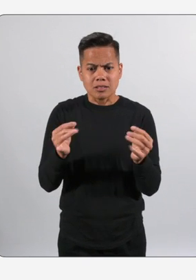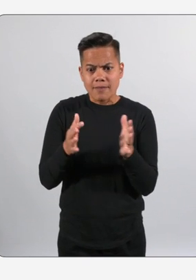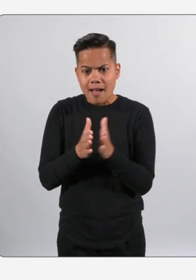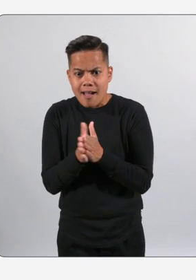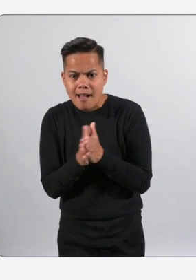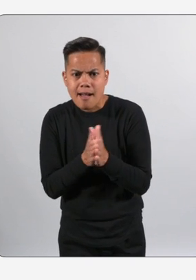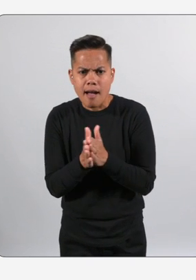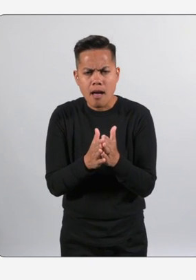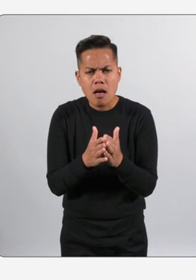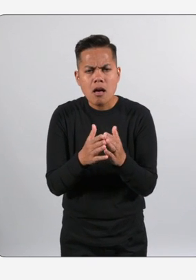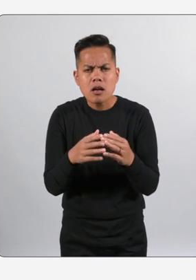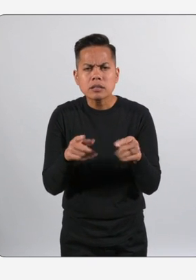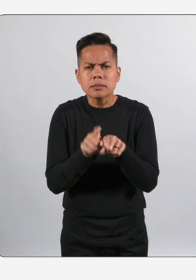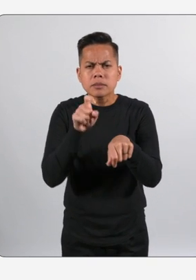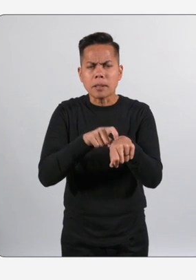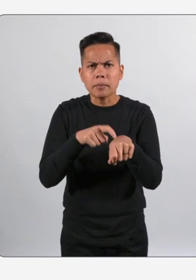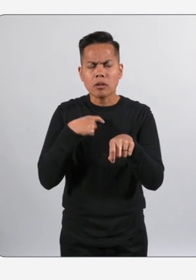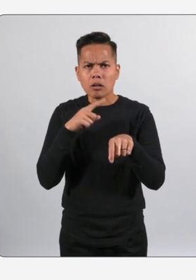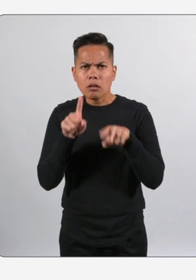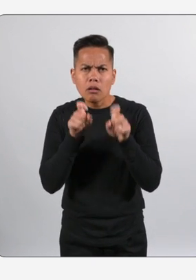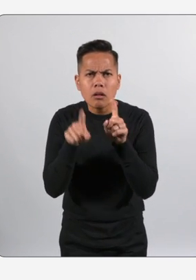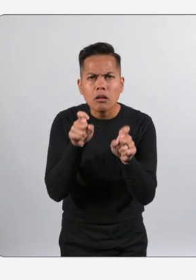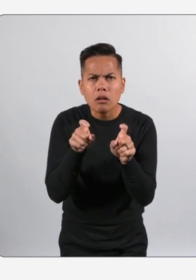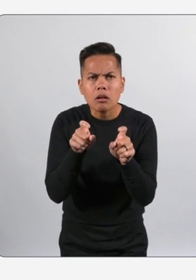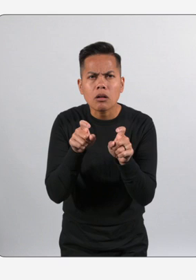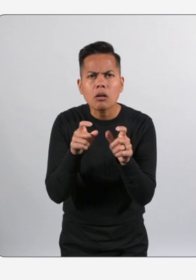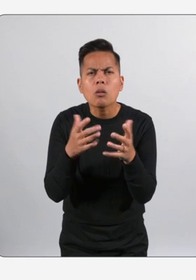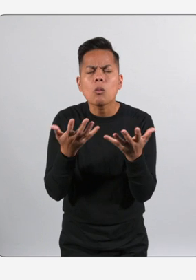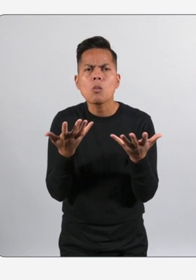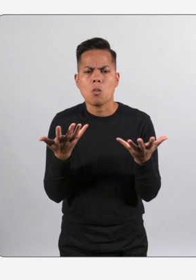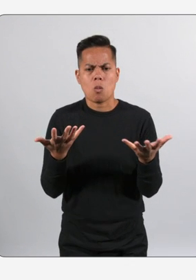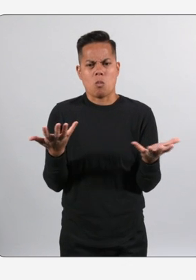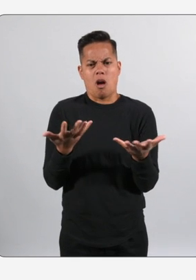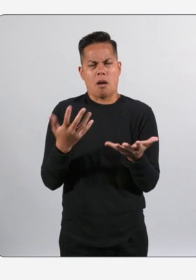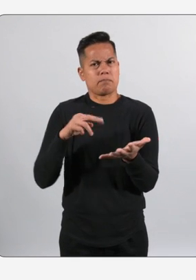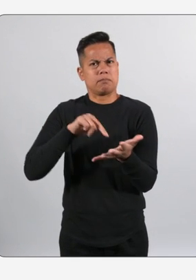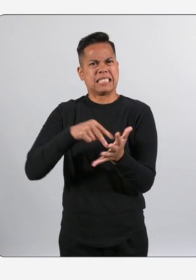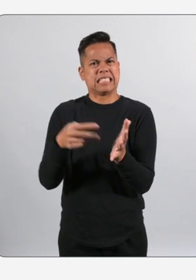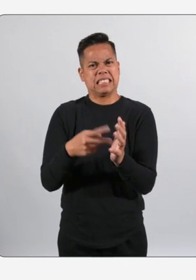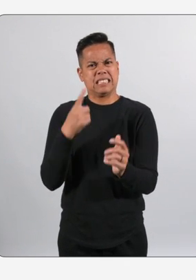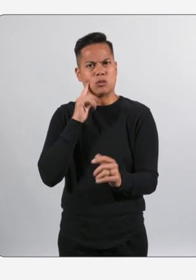But also, correctly so, lots of questions, about what that means for you and your businesses.